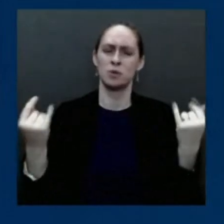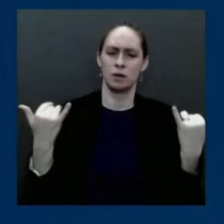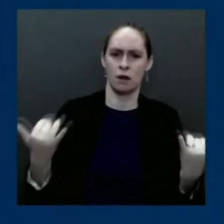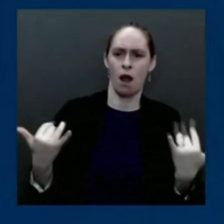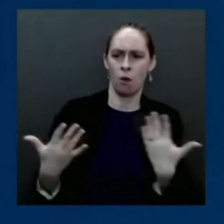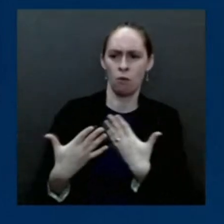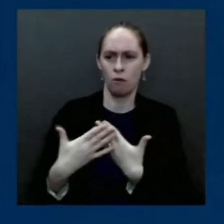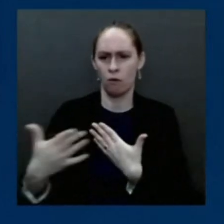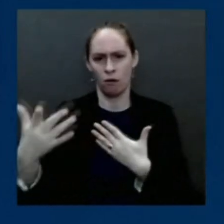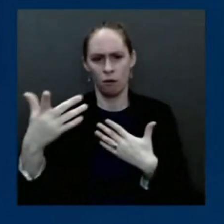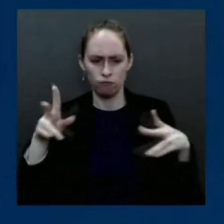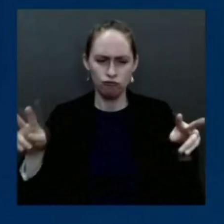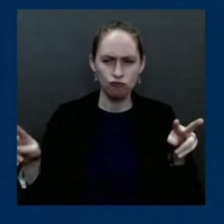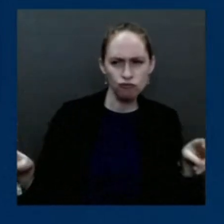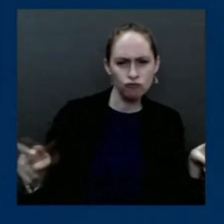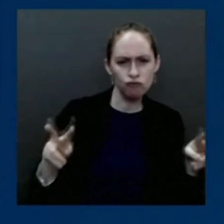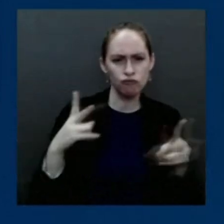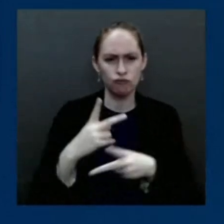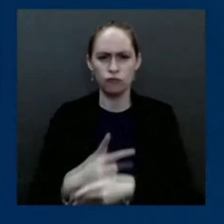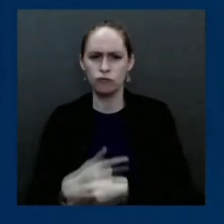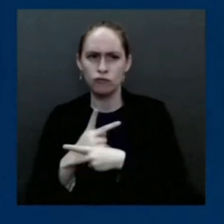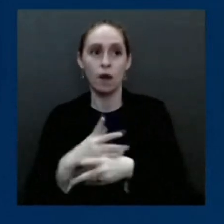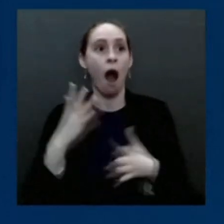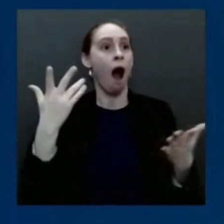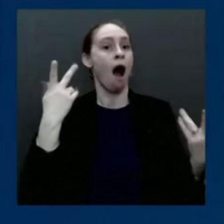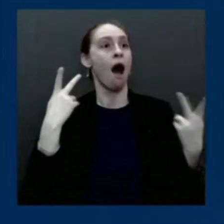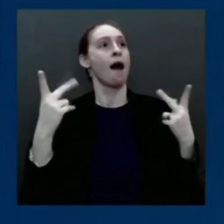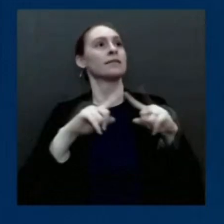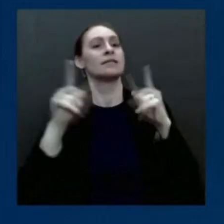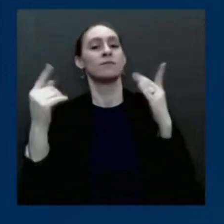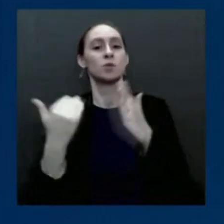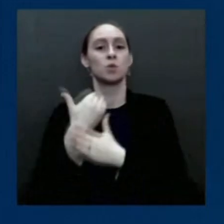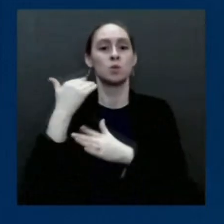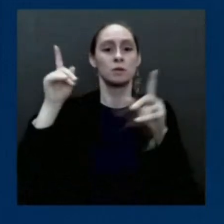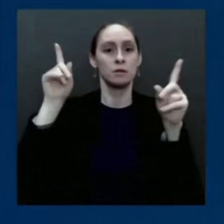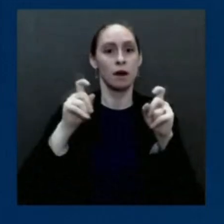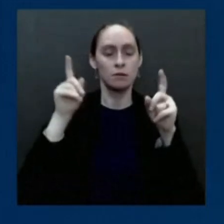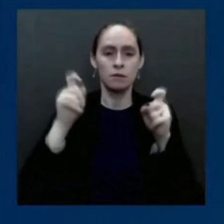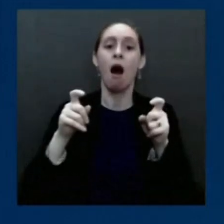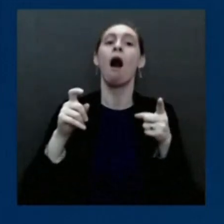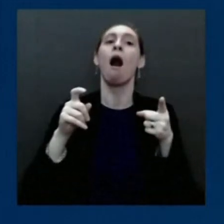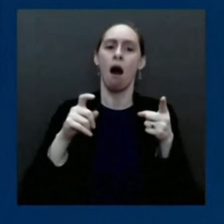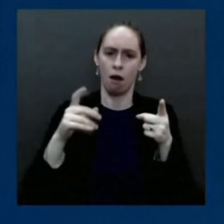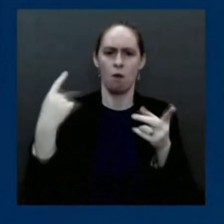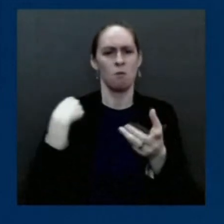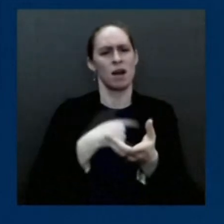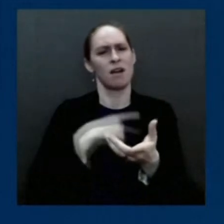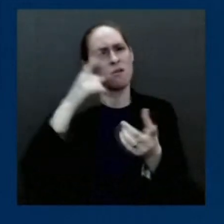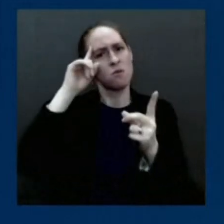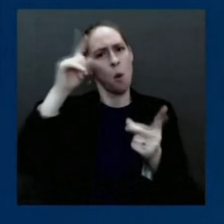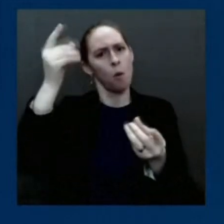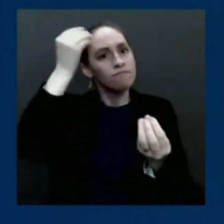EVALUATE THE FDA AUTHORIZED